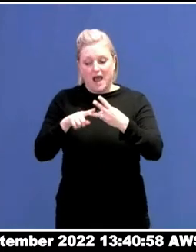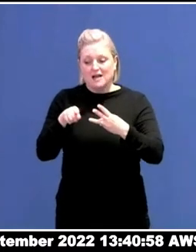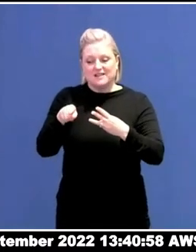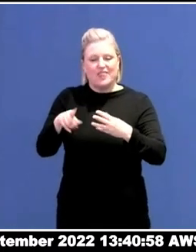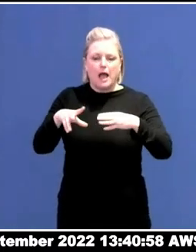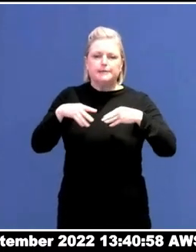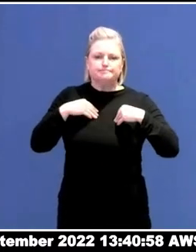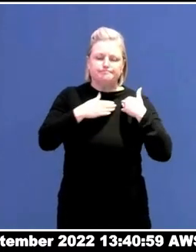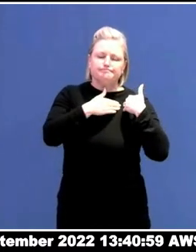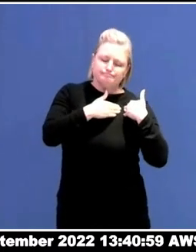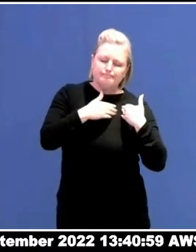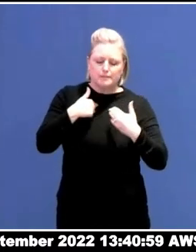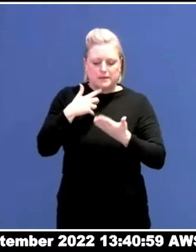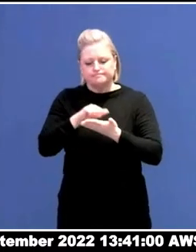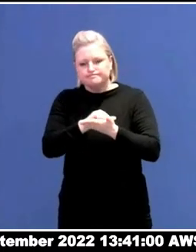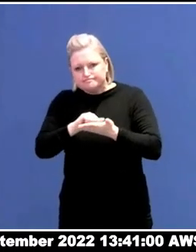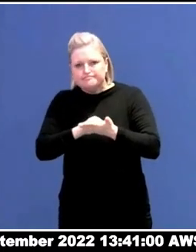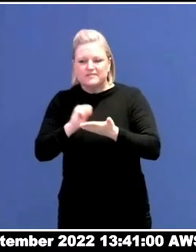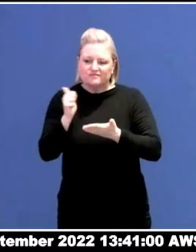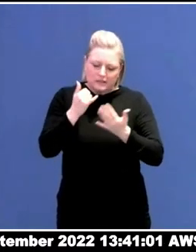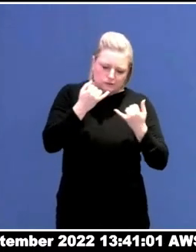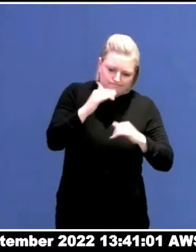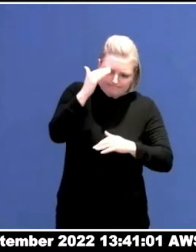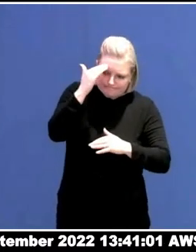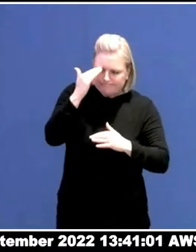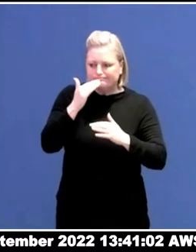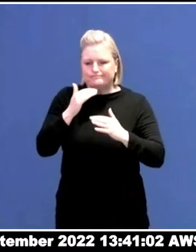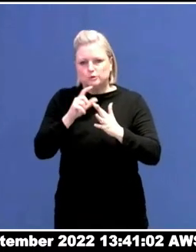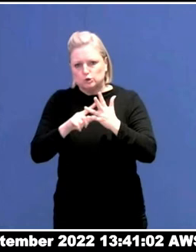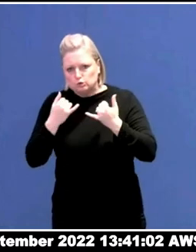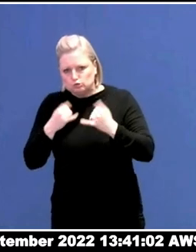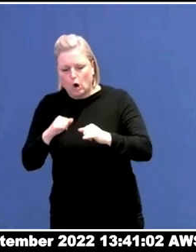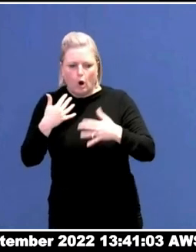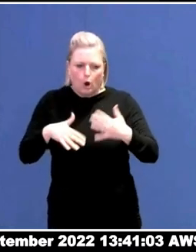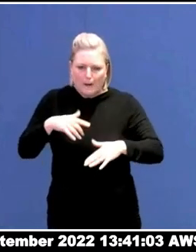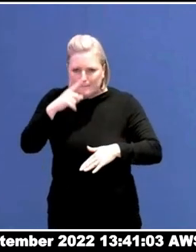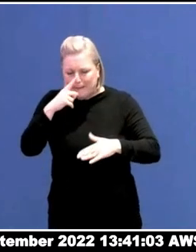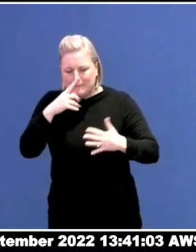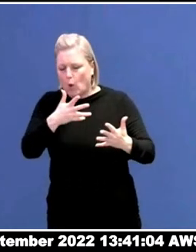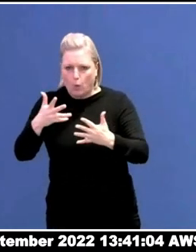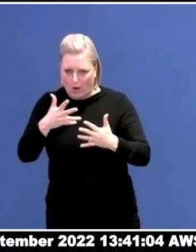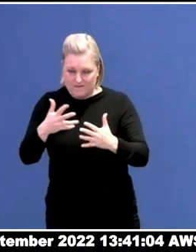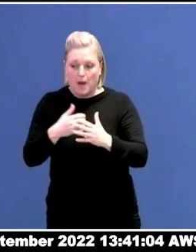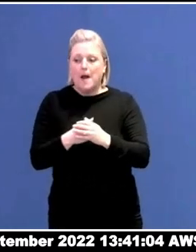So - and some of the courts are involved with adults as well, but I strongly recommend